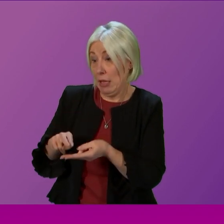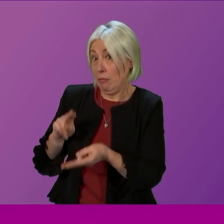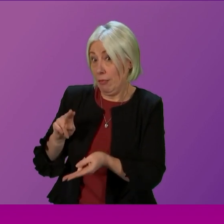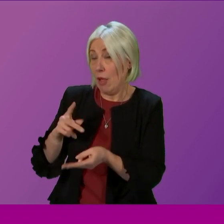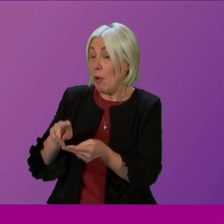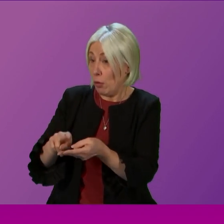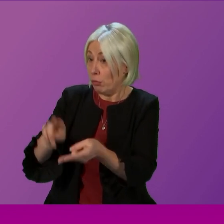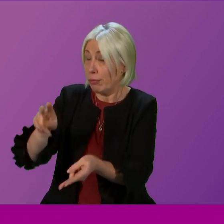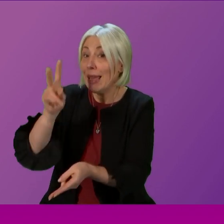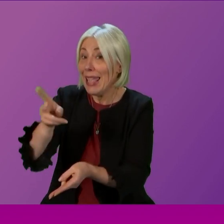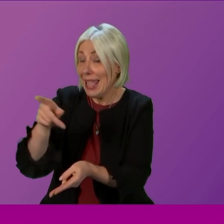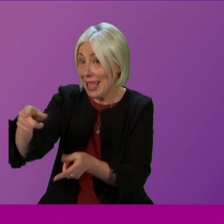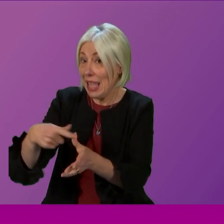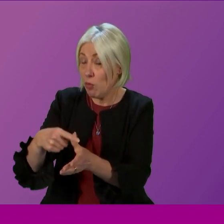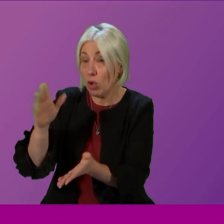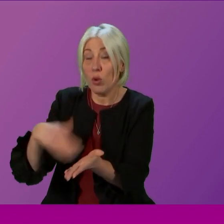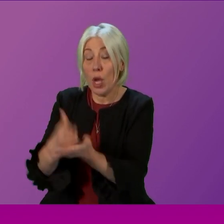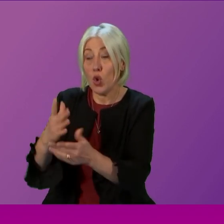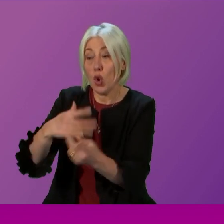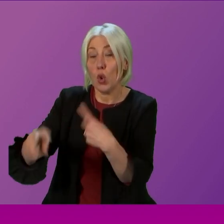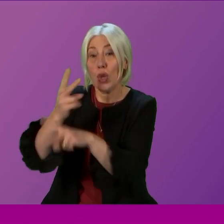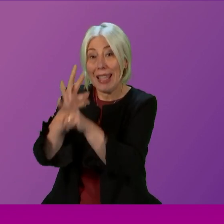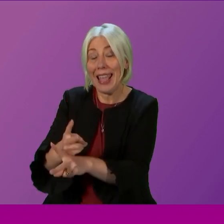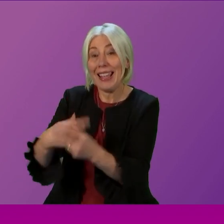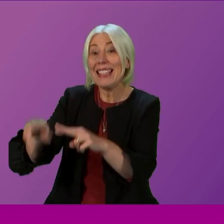will continue to do that so that our social care workers get the value,